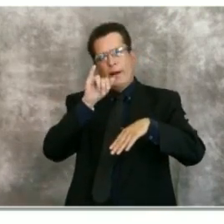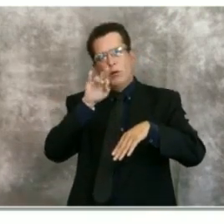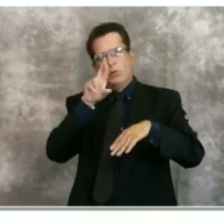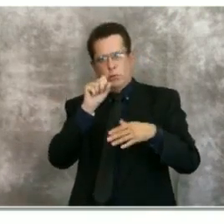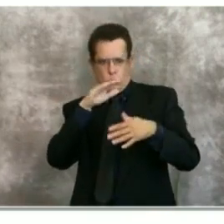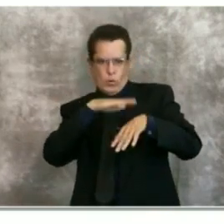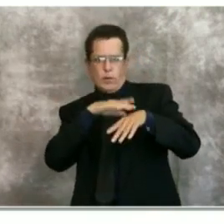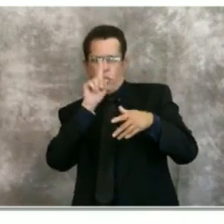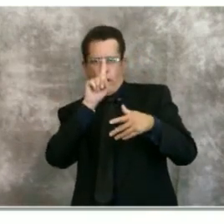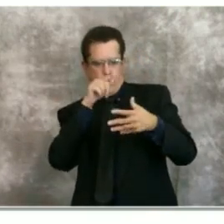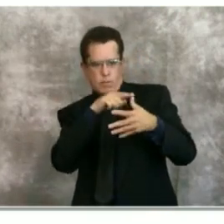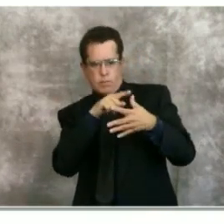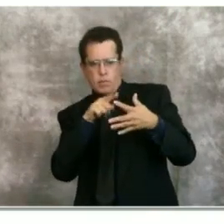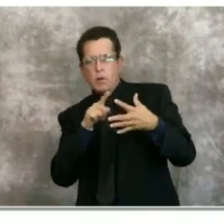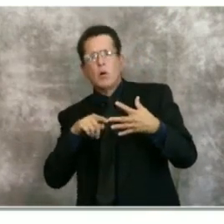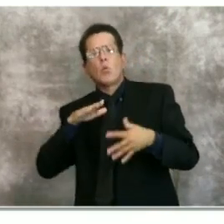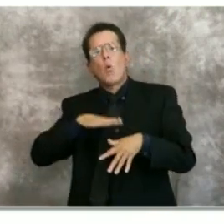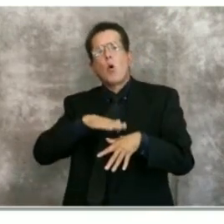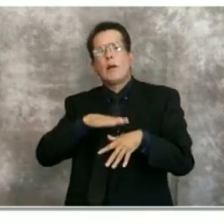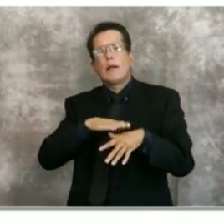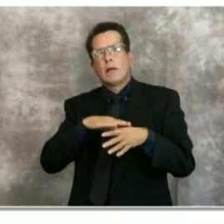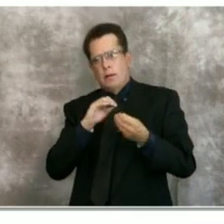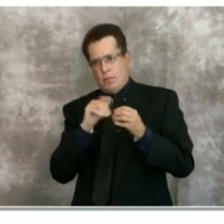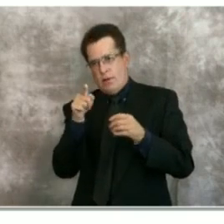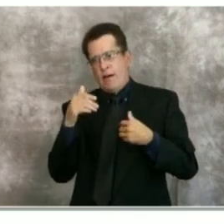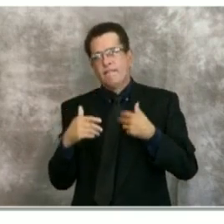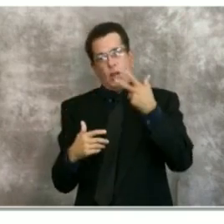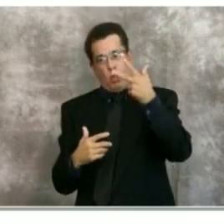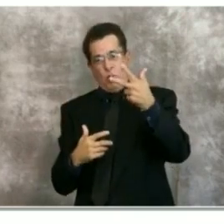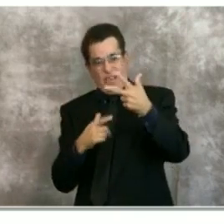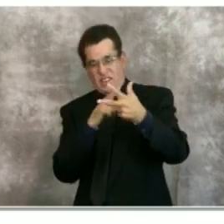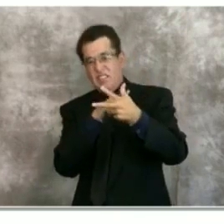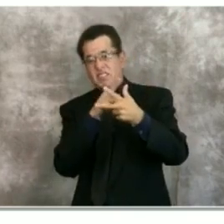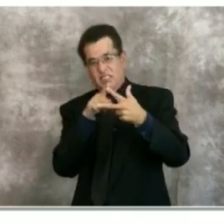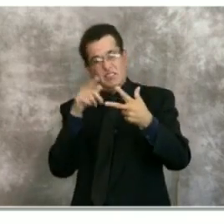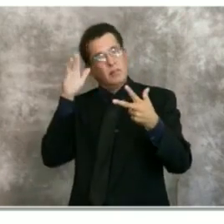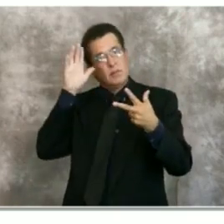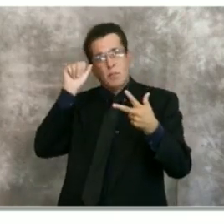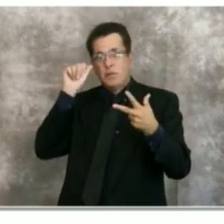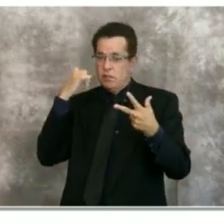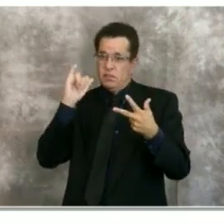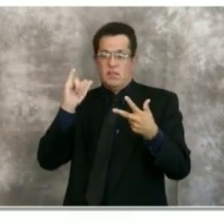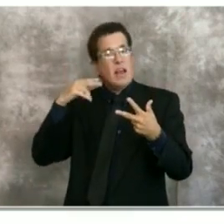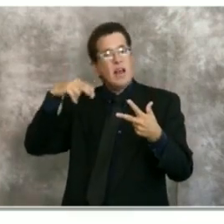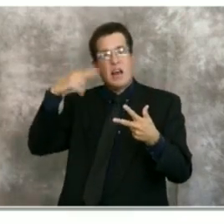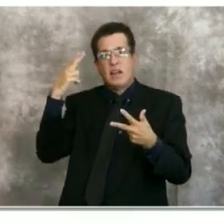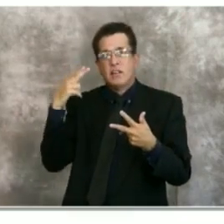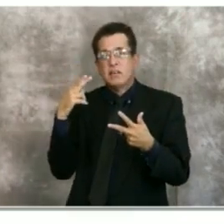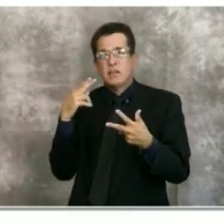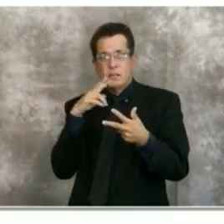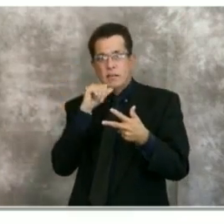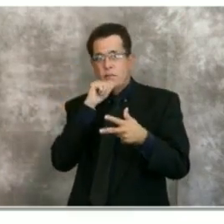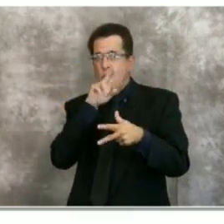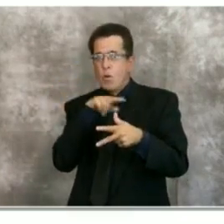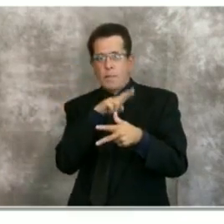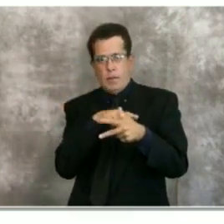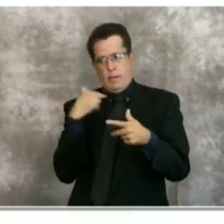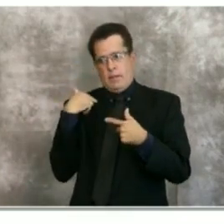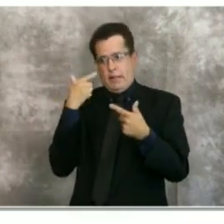NEXT SLIDE. SO NOW I WOULD LIKE TO MOVE INTO OUR TRIGGERS. SO THIS SLIDE DID